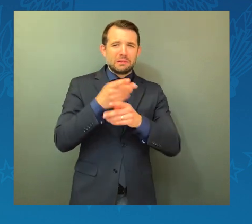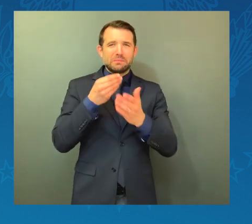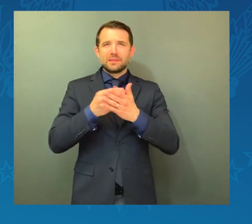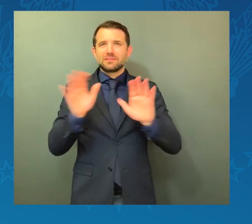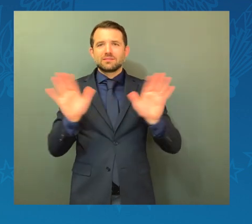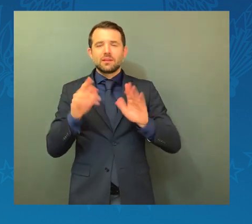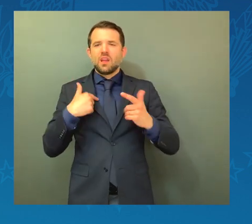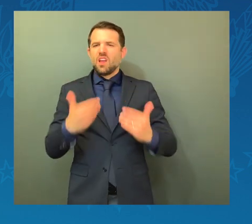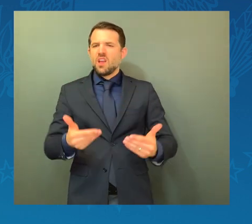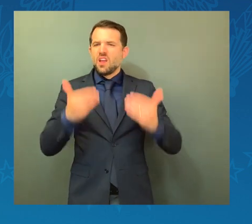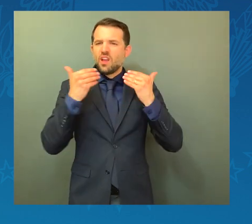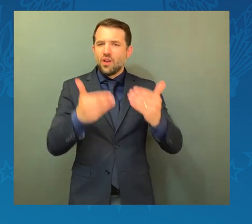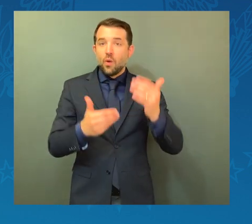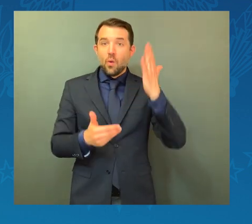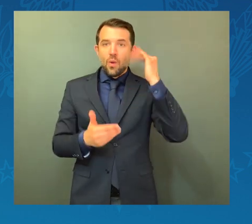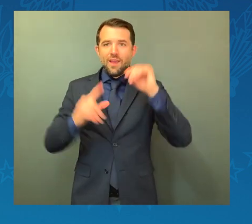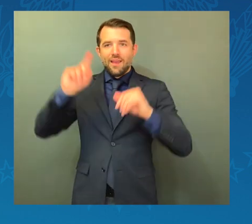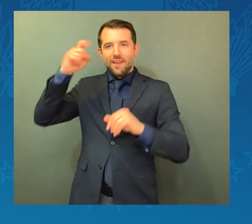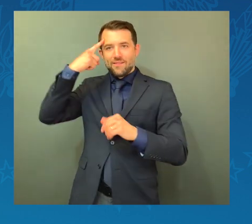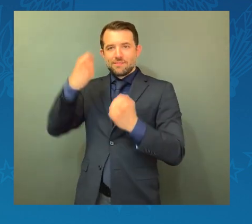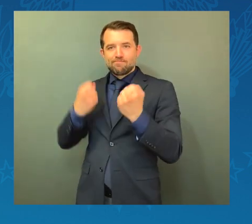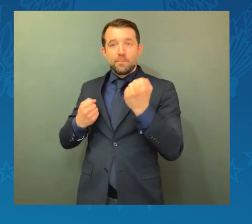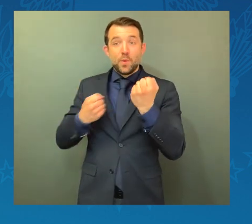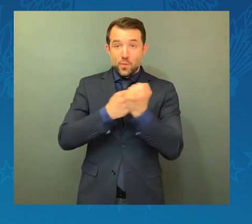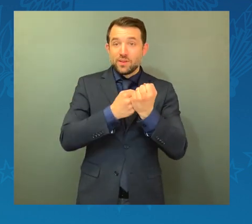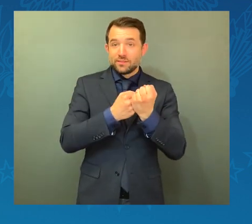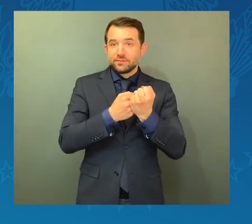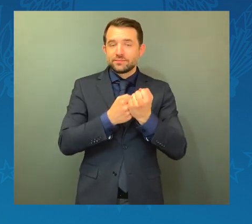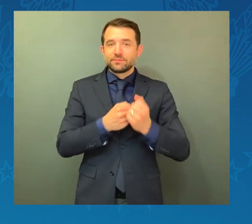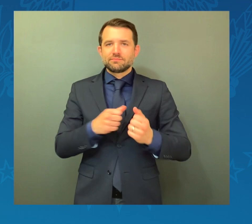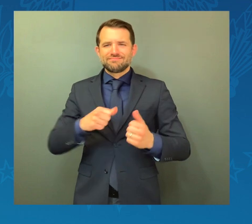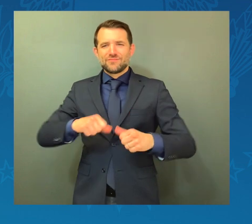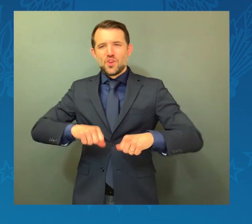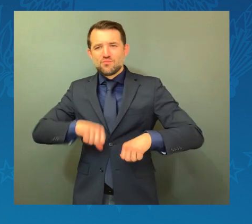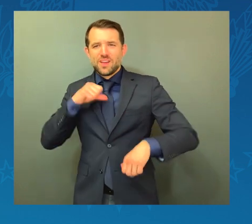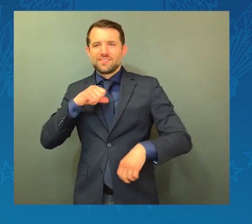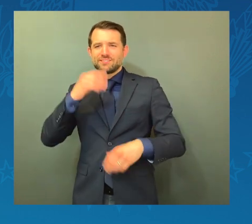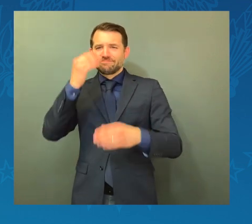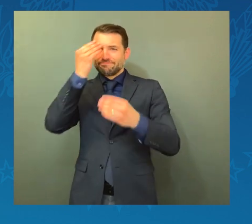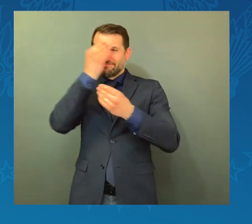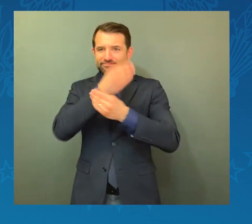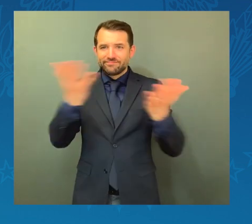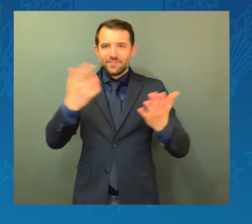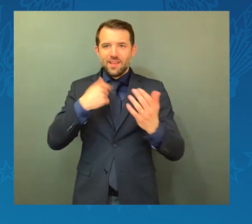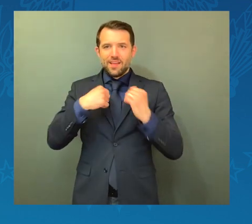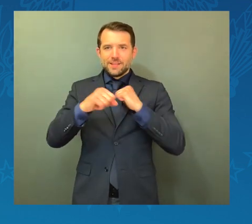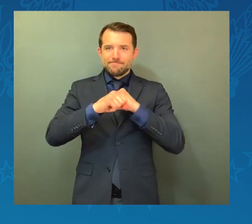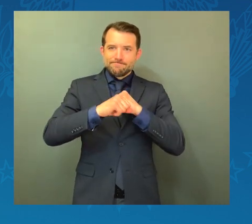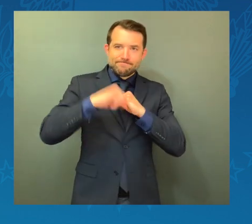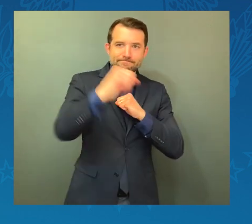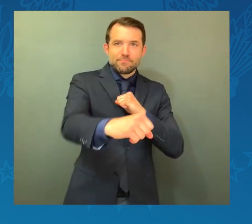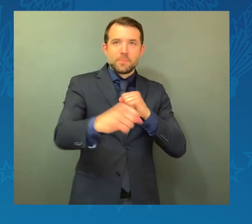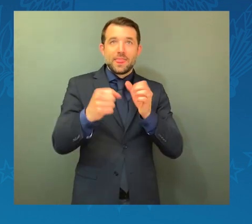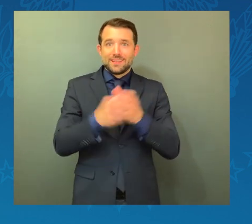that our administration is extending, expanding, and improving the Community Advantage program